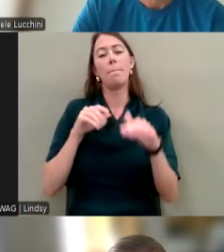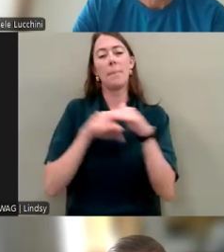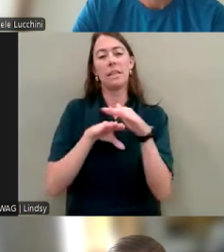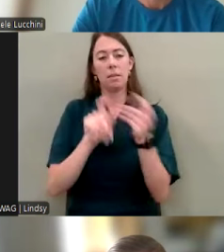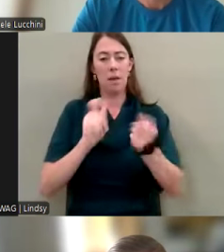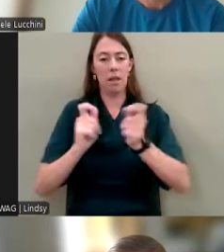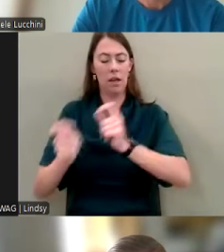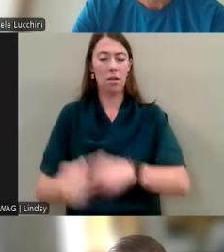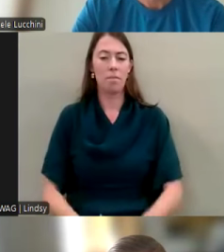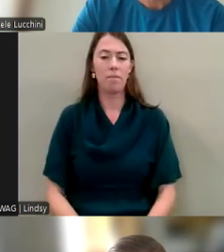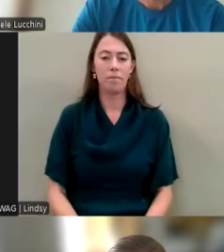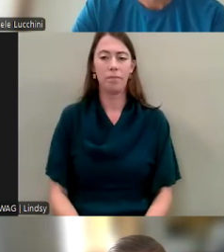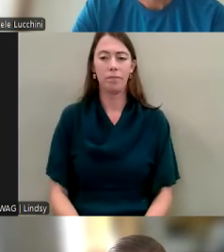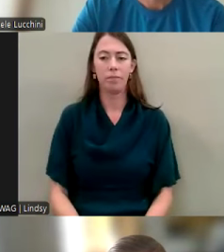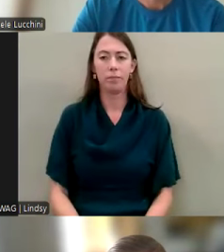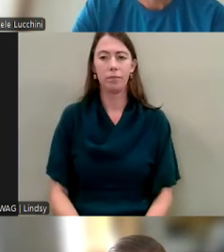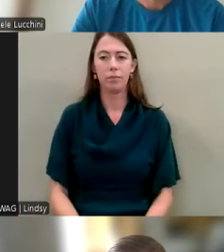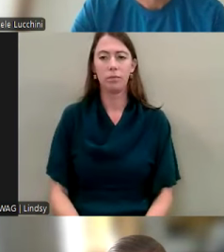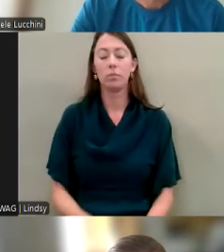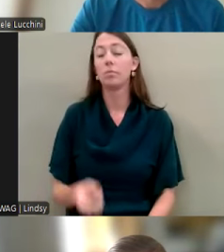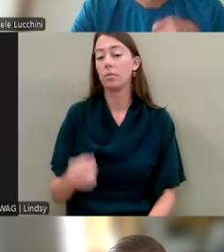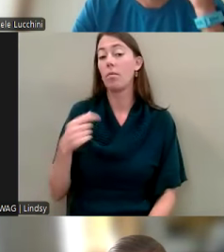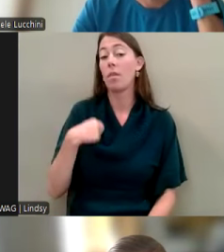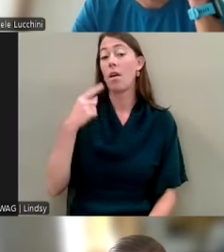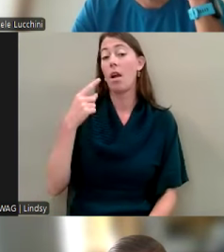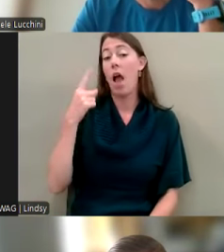Yeah, I think you highlighted some really solid things there. Because it goes back